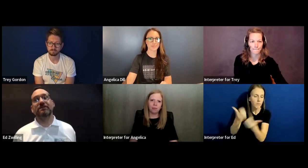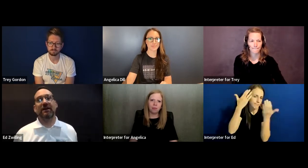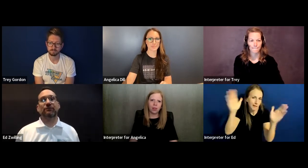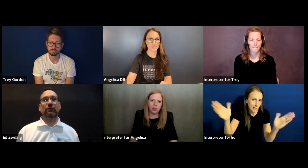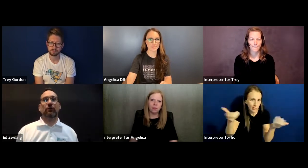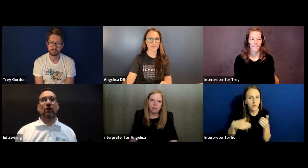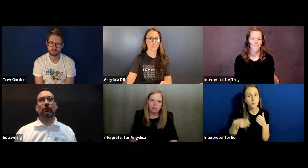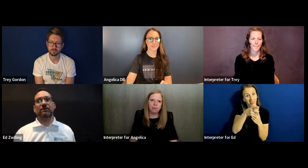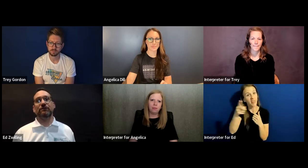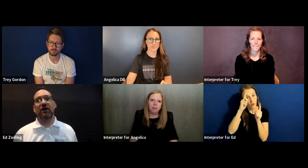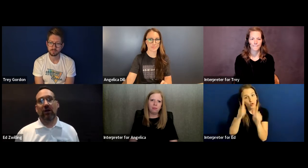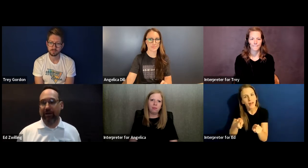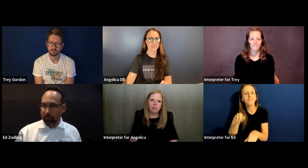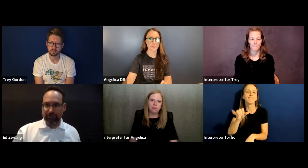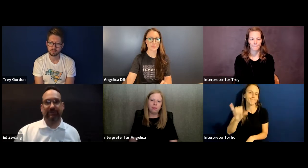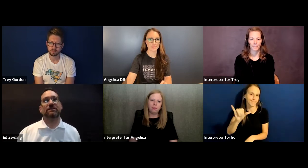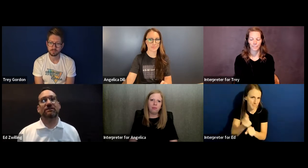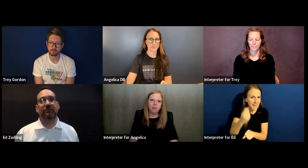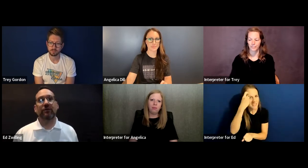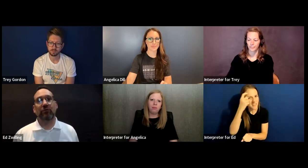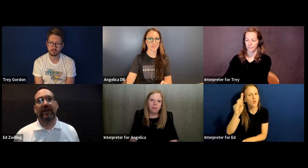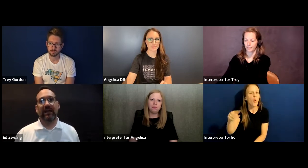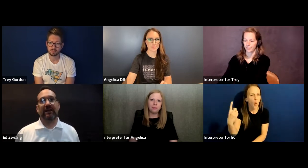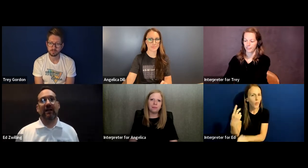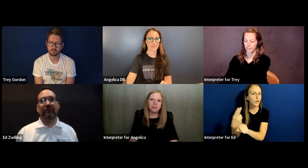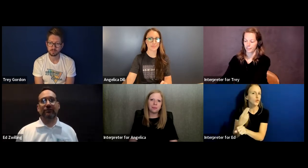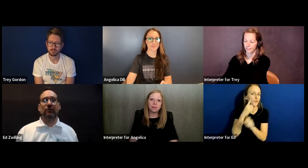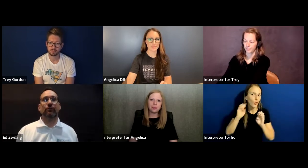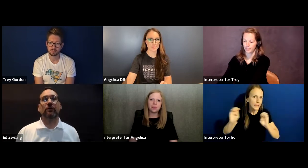sense we will only use vri in emergencies and when we can't get a live interpreter